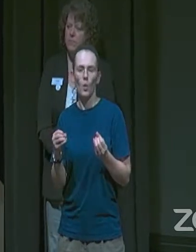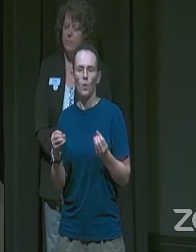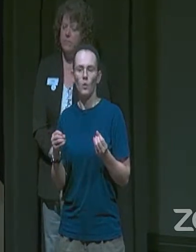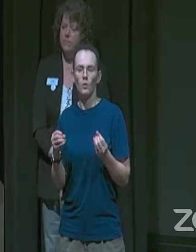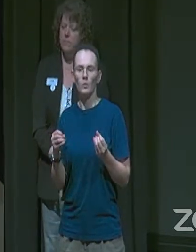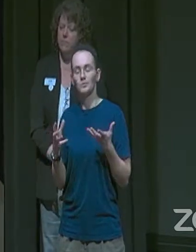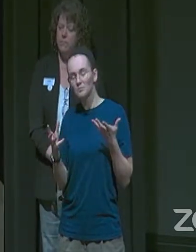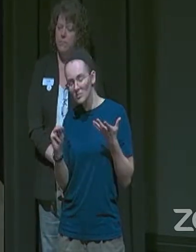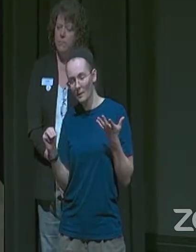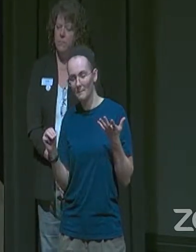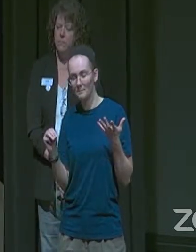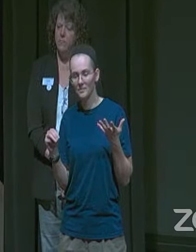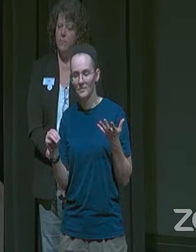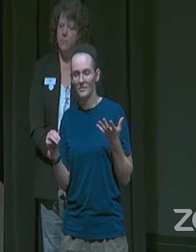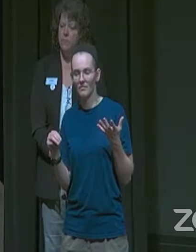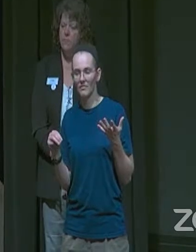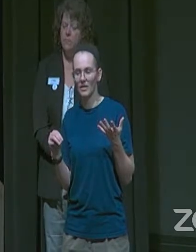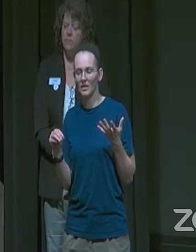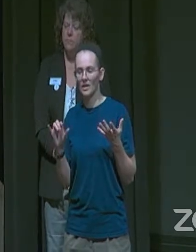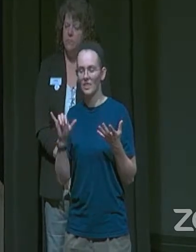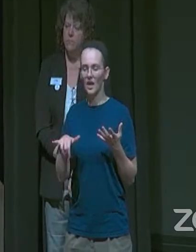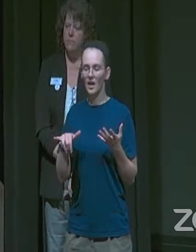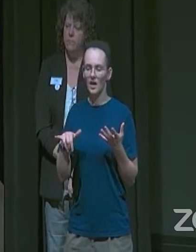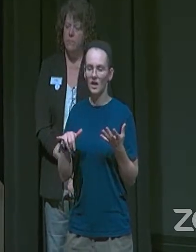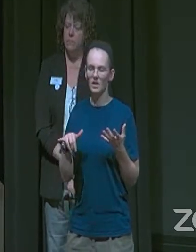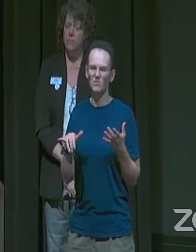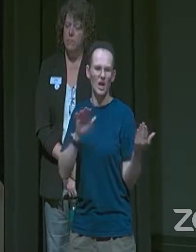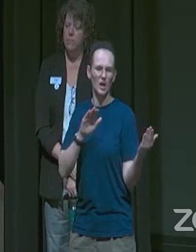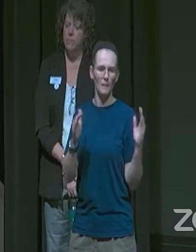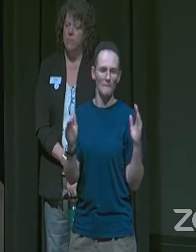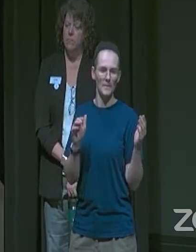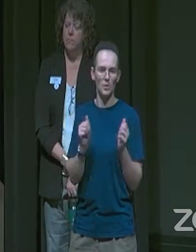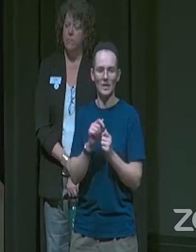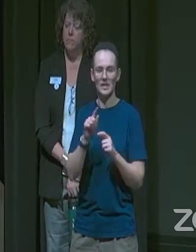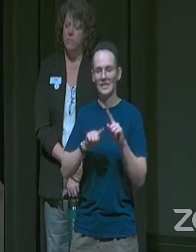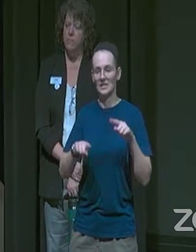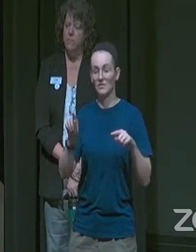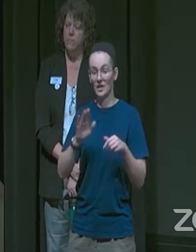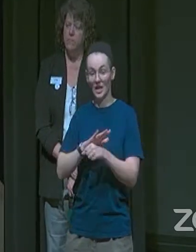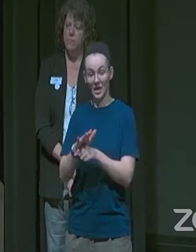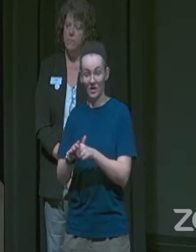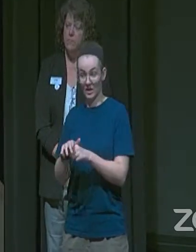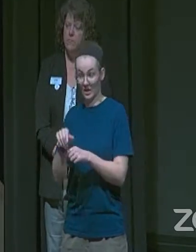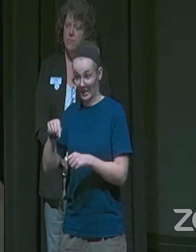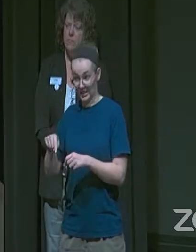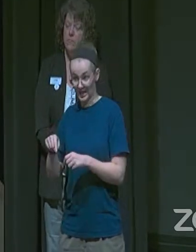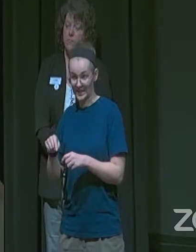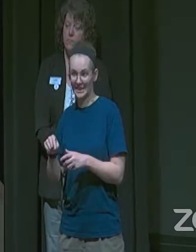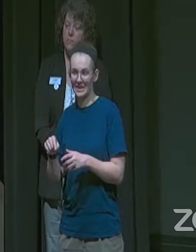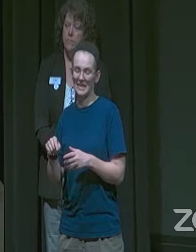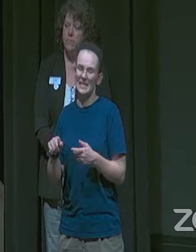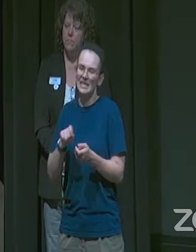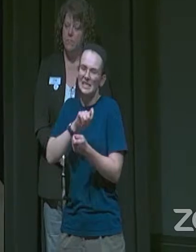um I guess the to to compare different areas to this it just it's very sight specific I